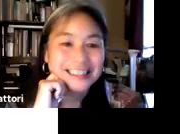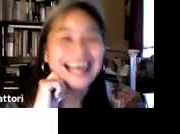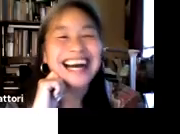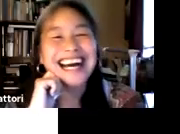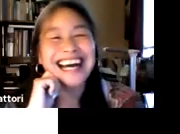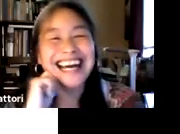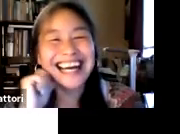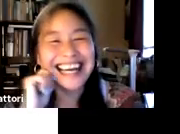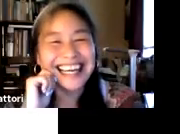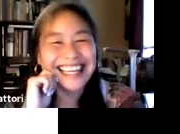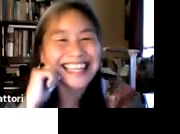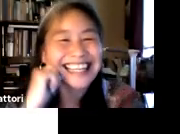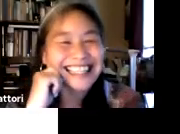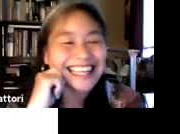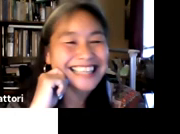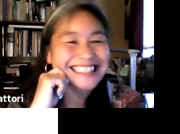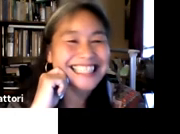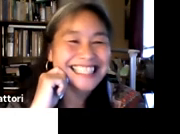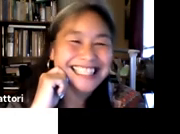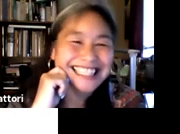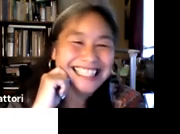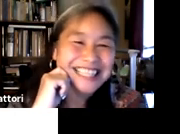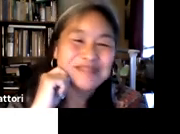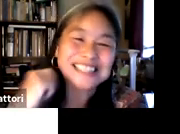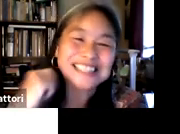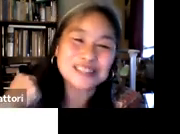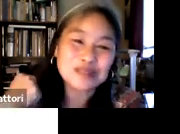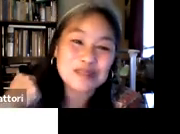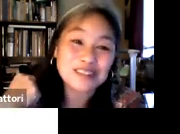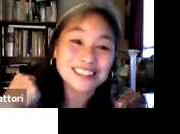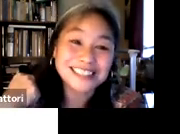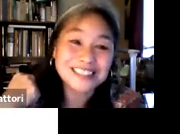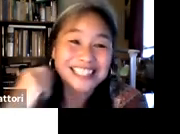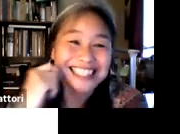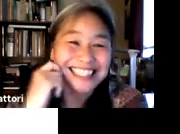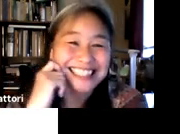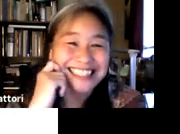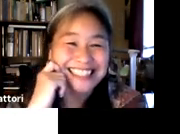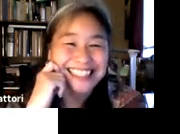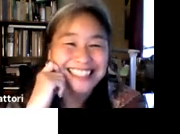immigrants, a lot of Asian immigrants, there weren't a lot of black people out there at that time. And what was a shock